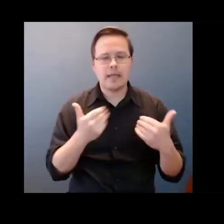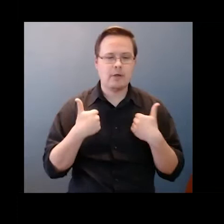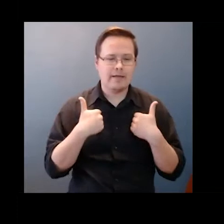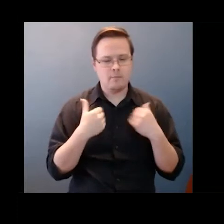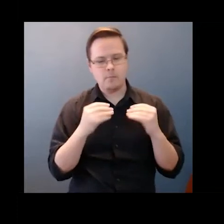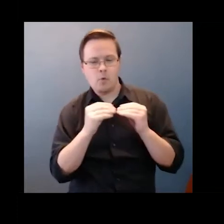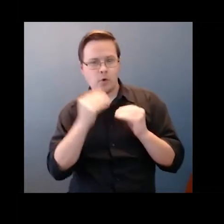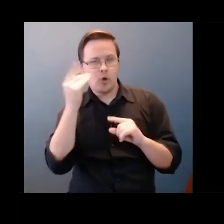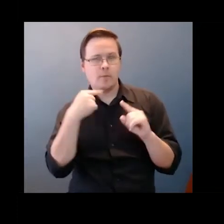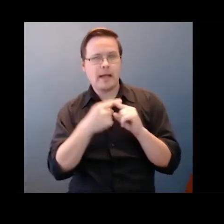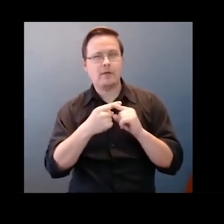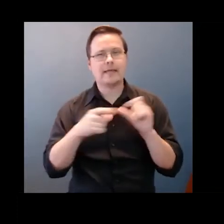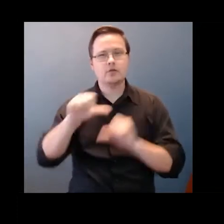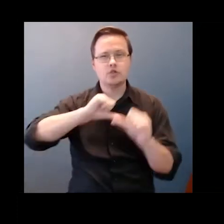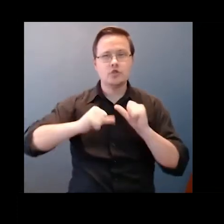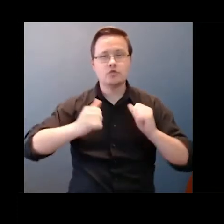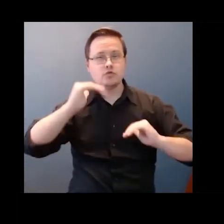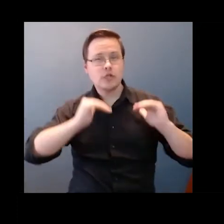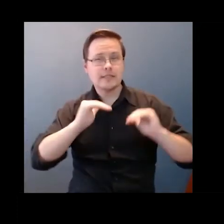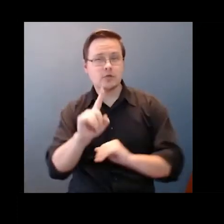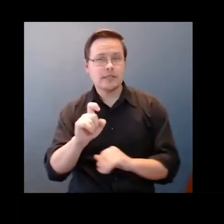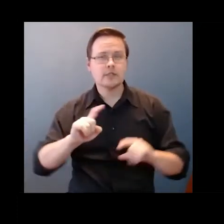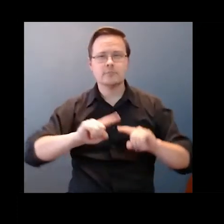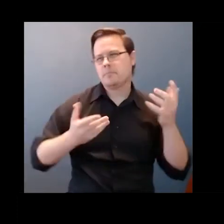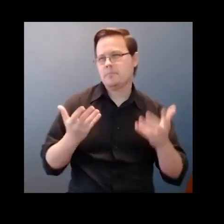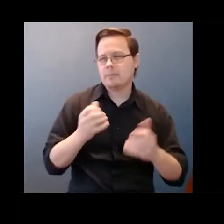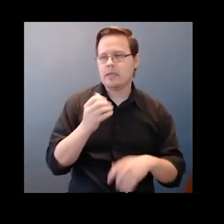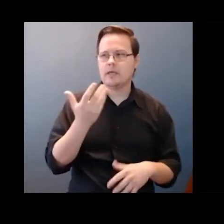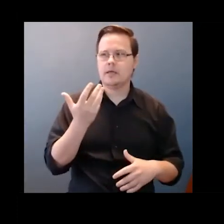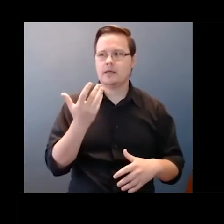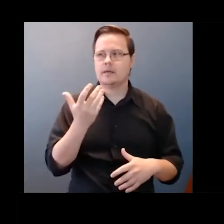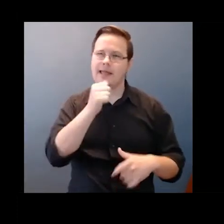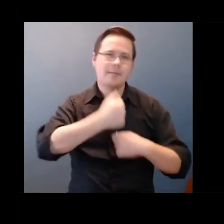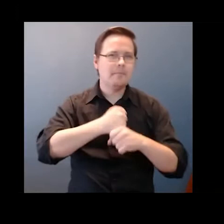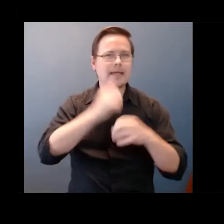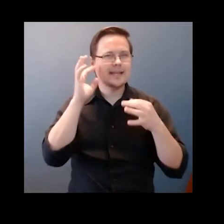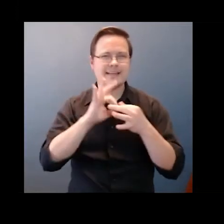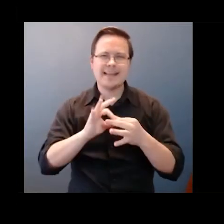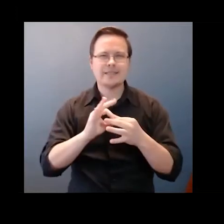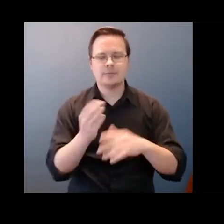that I talk to you about. They might not make the connection between that and this technology that supposed to be for